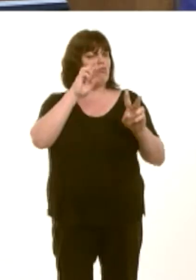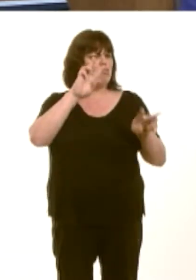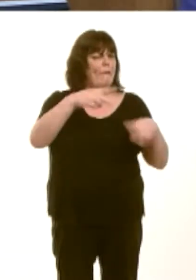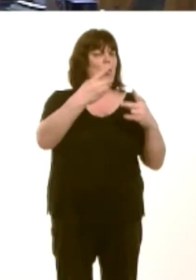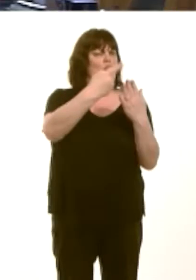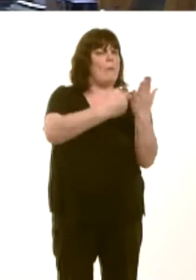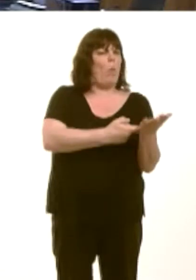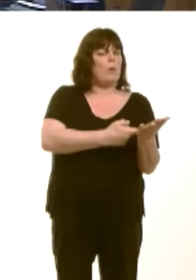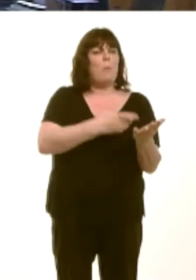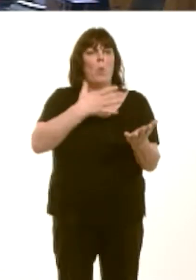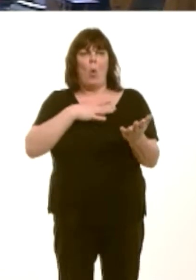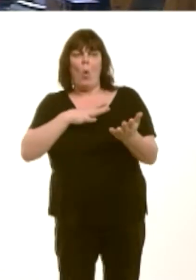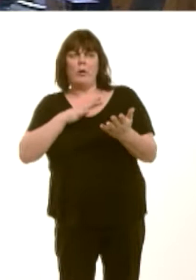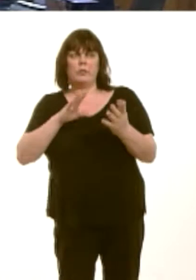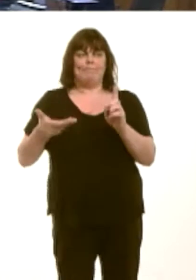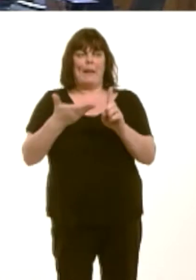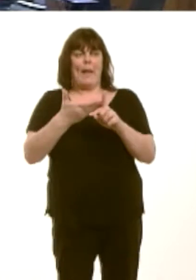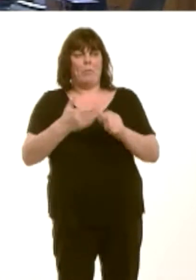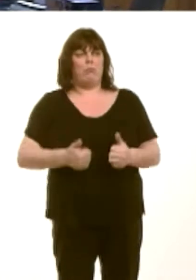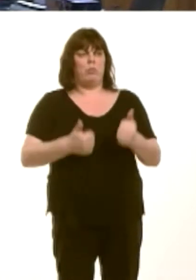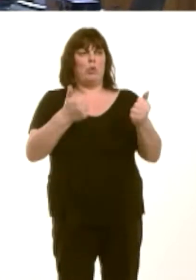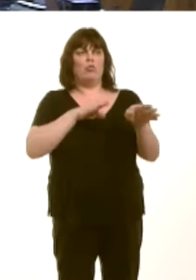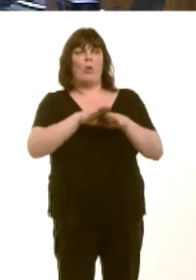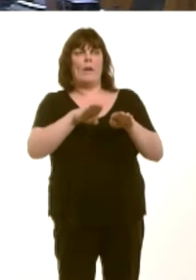Kirsty Williams: Youíre rightóyou keep on commissioning these reports, First Minister,